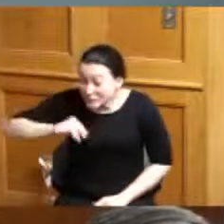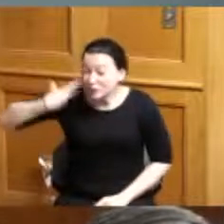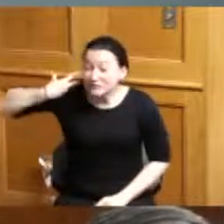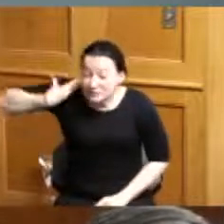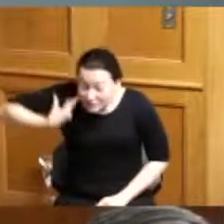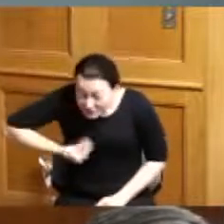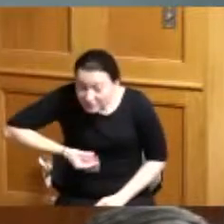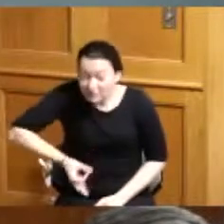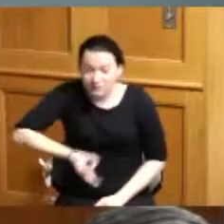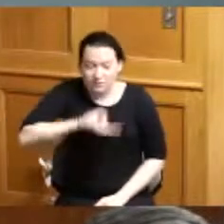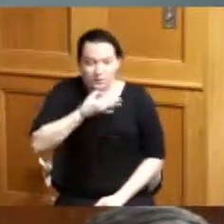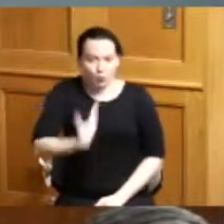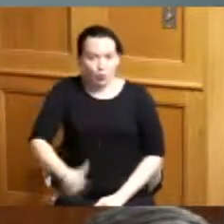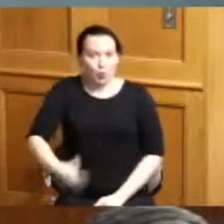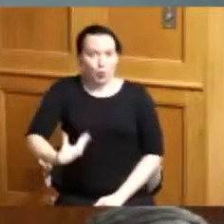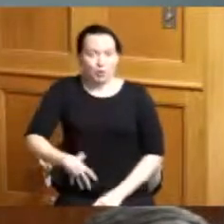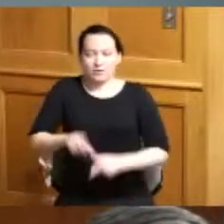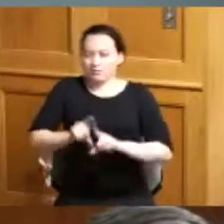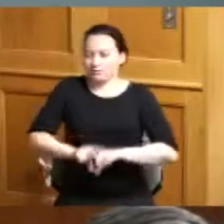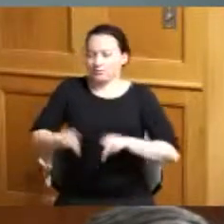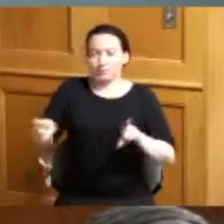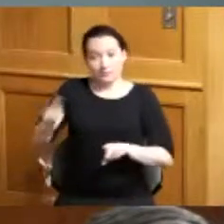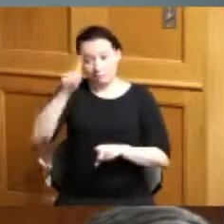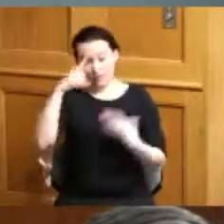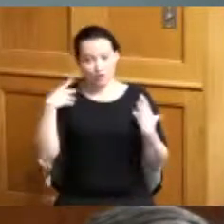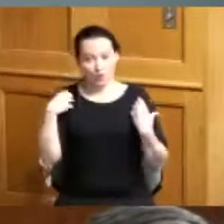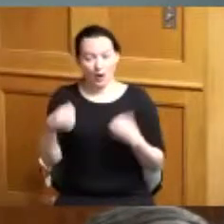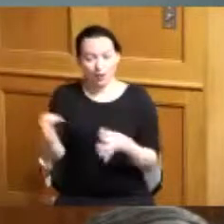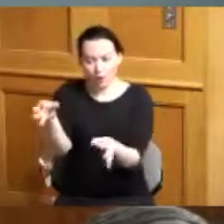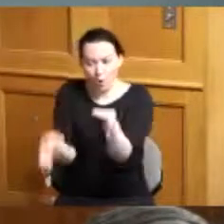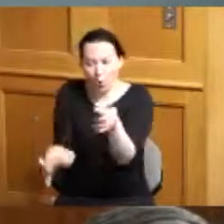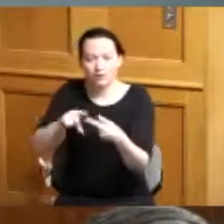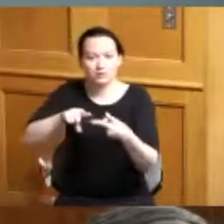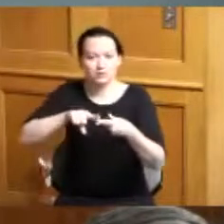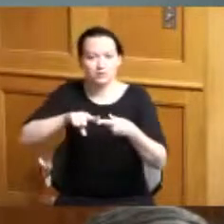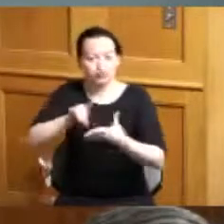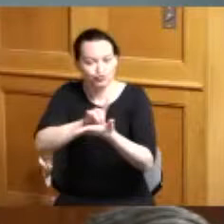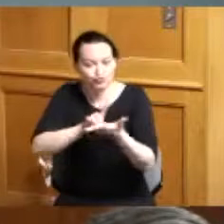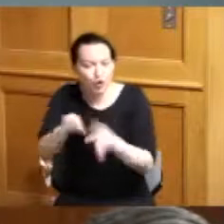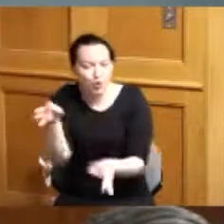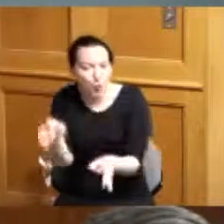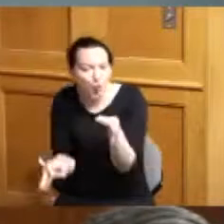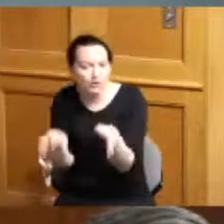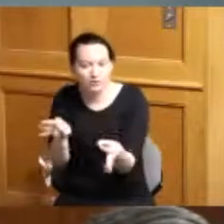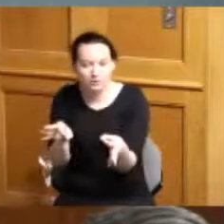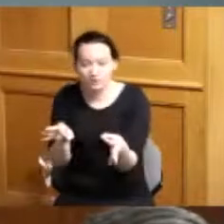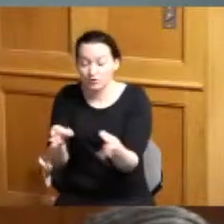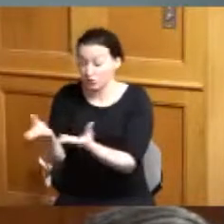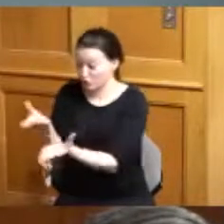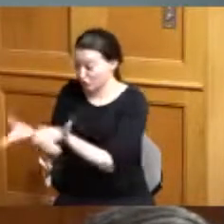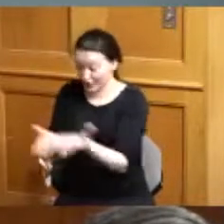made a real difference to have the mental health court the drug court to combine services with